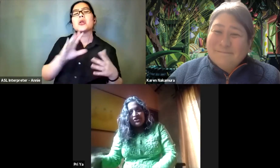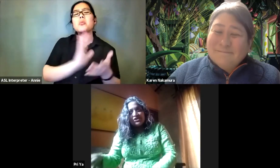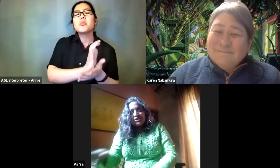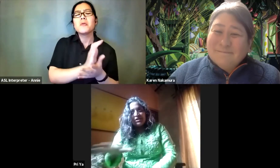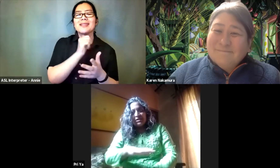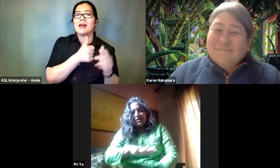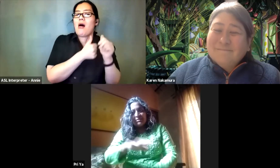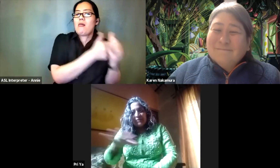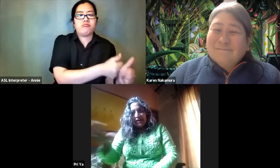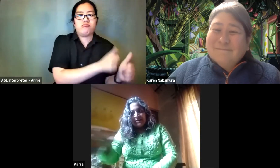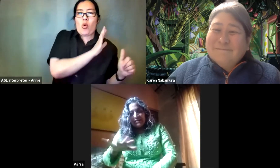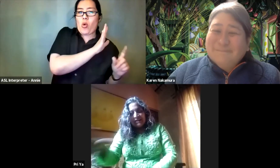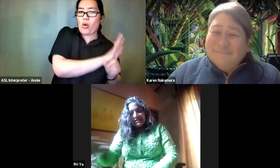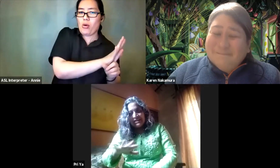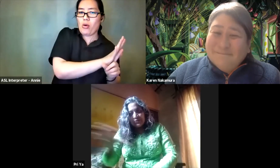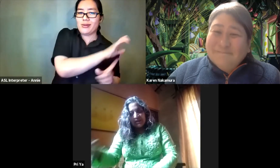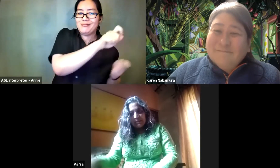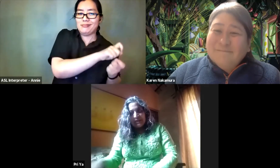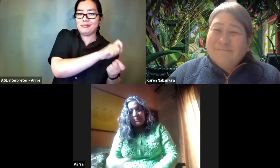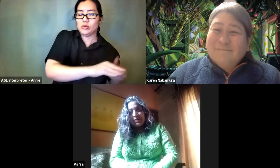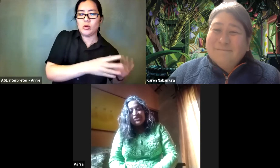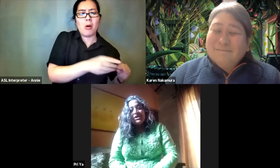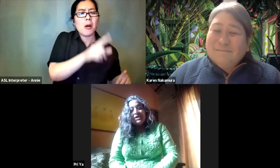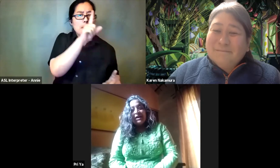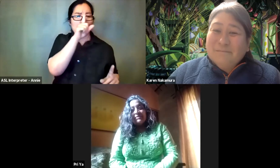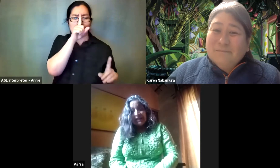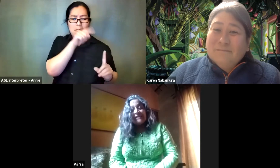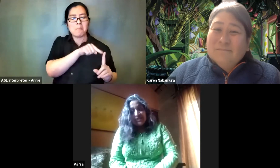Priya Ramasubban: that the last scenes where they built the bridge that's actually what